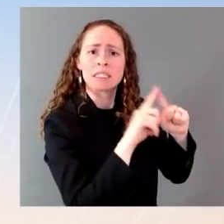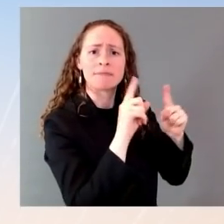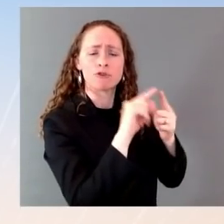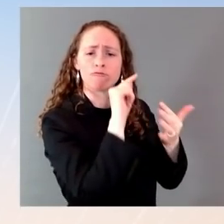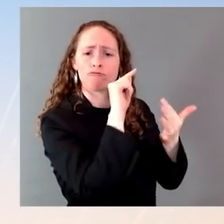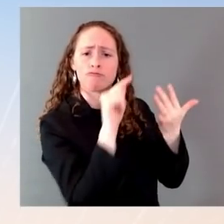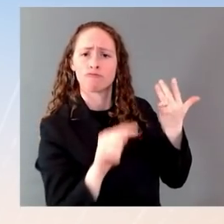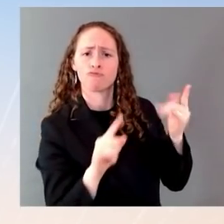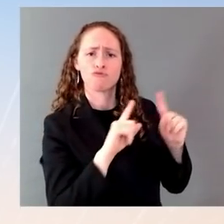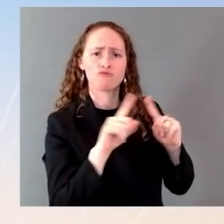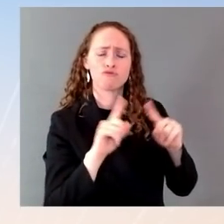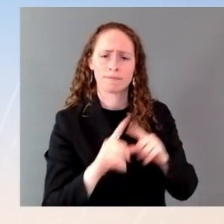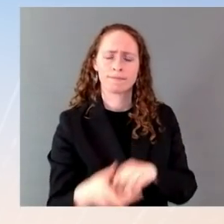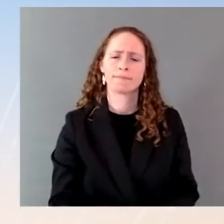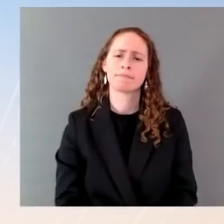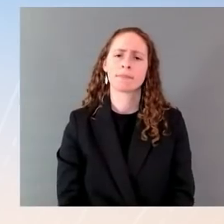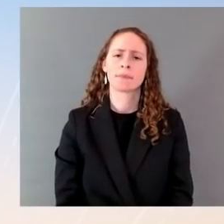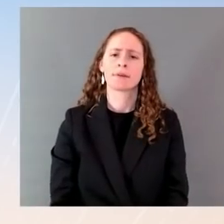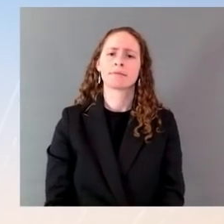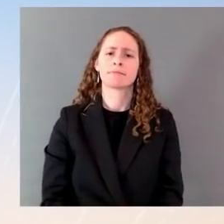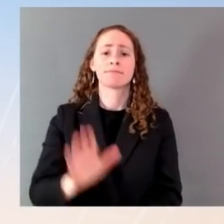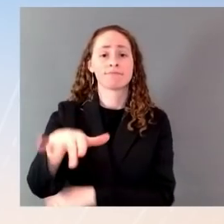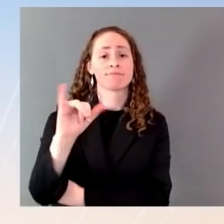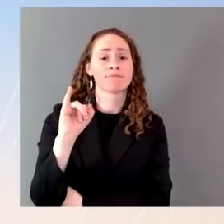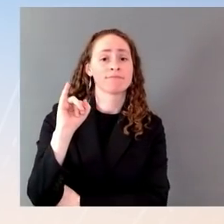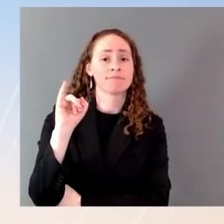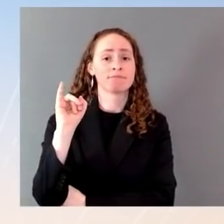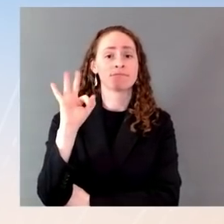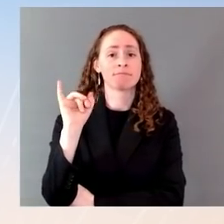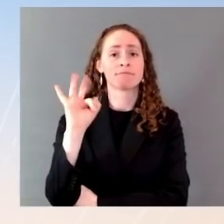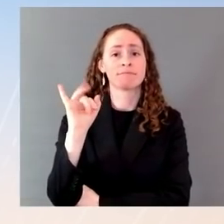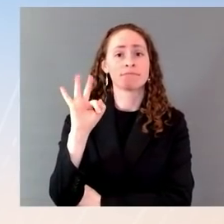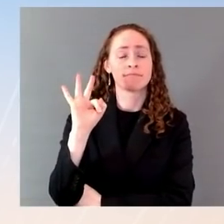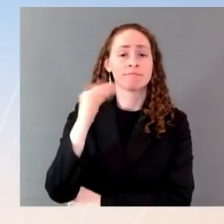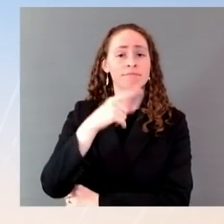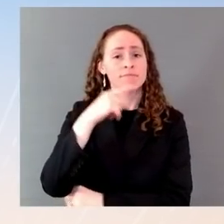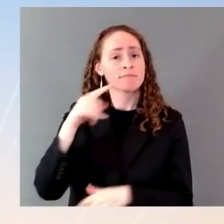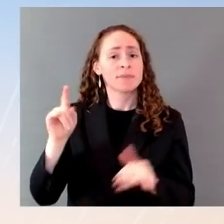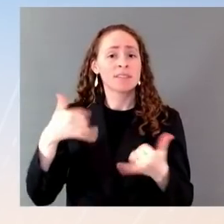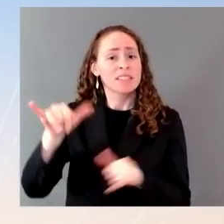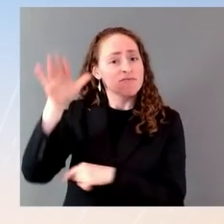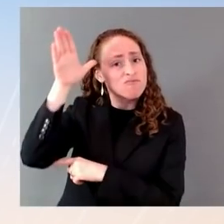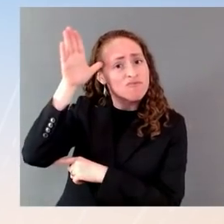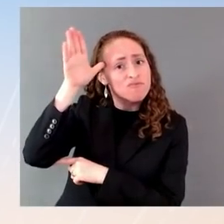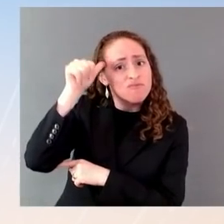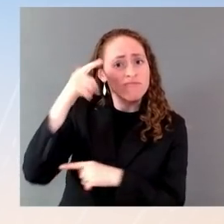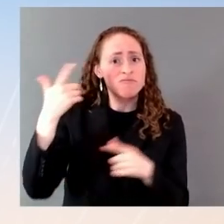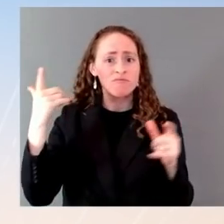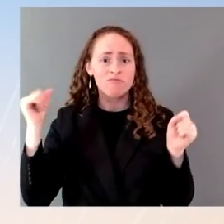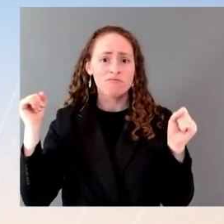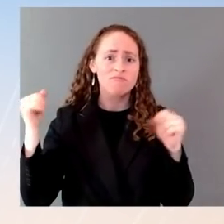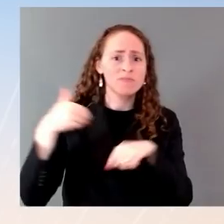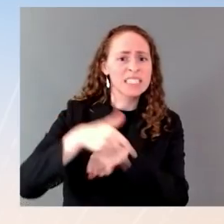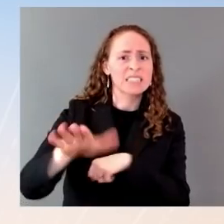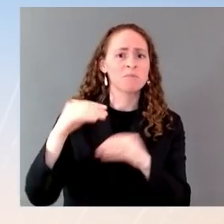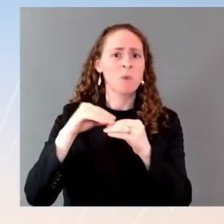clear responses should they be required. That's where things stand as we speak. And with that, I'd be happy to take your questions. Yes. The Press: Thank you, Jake.